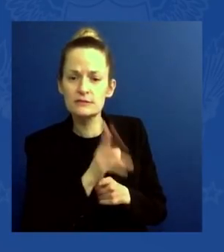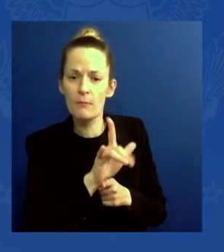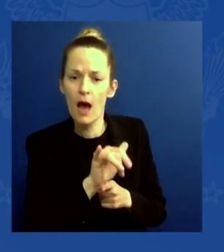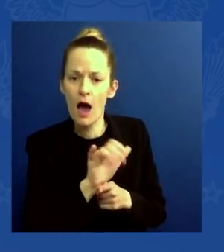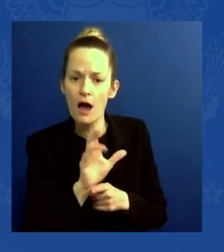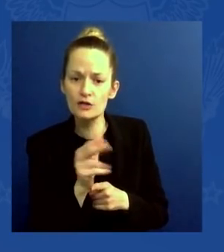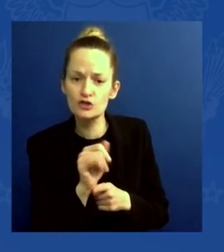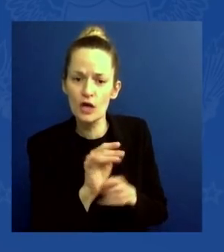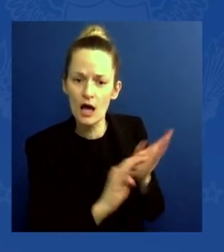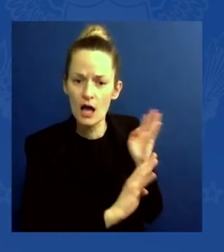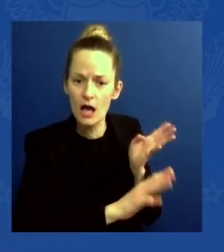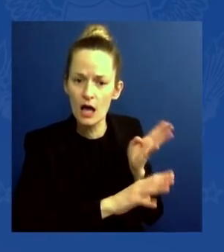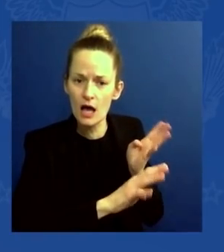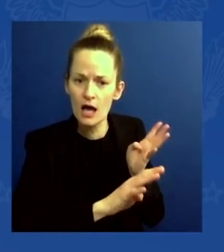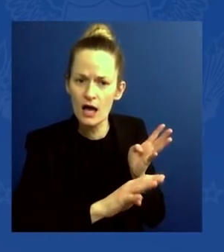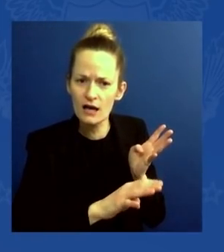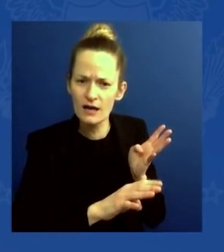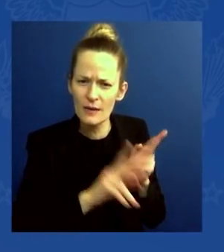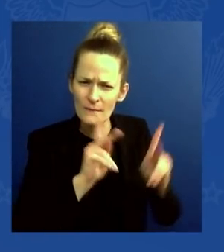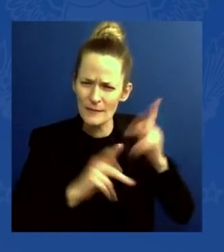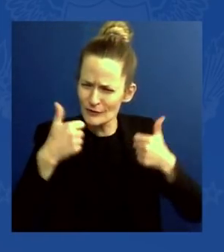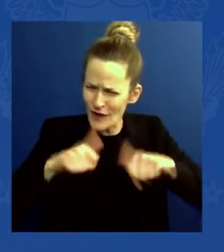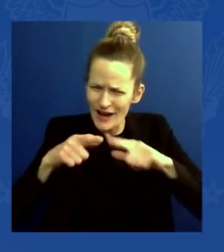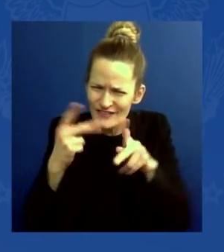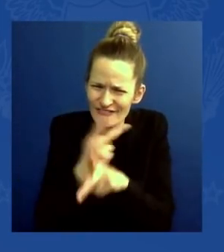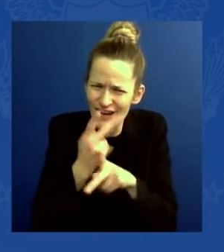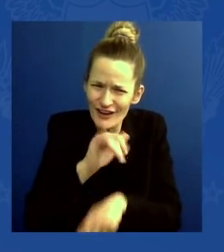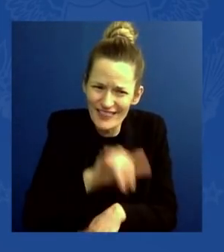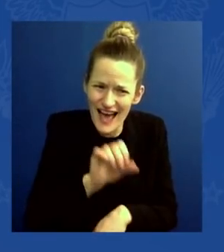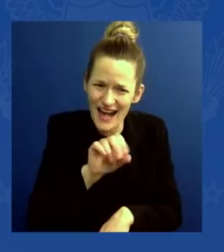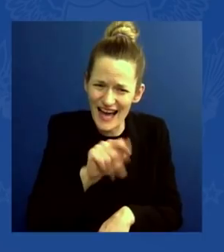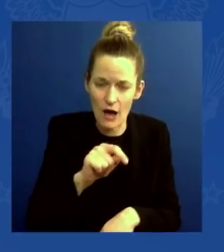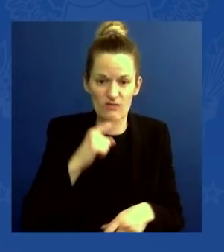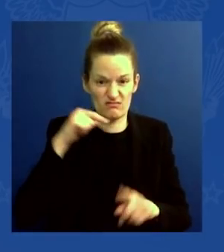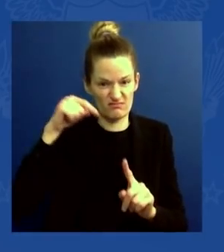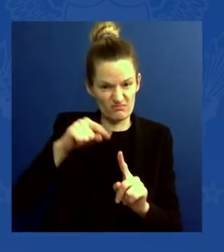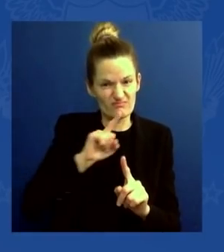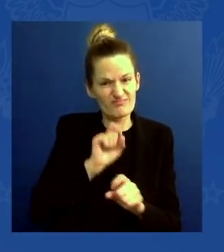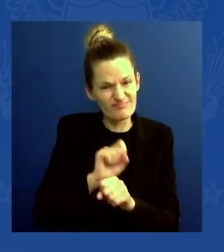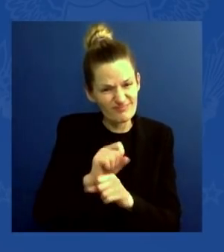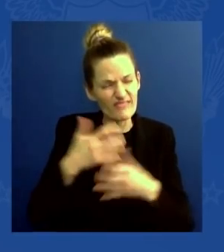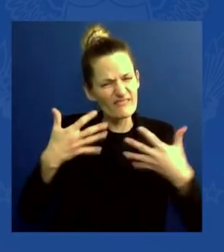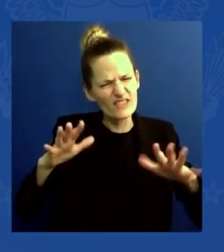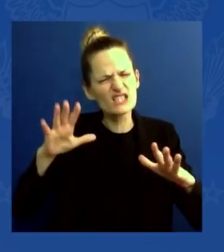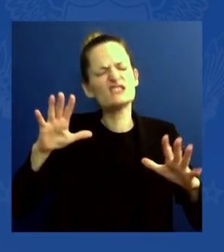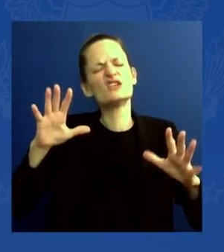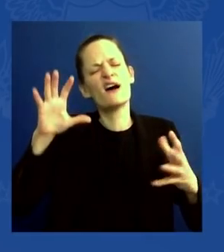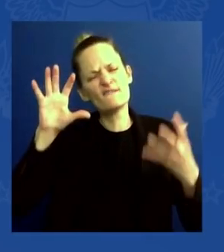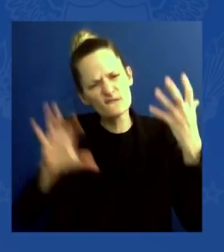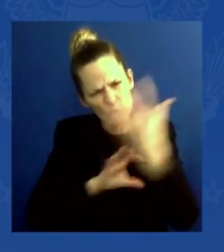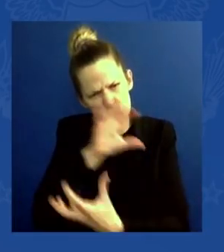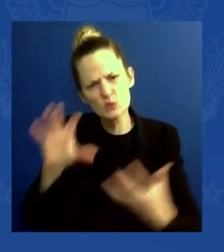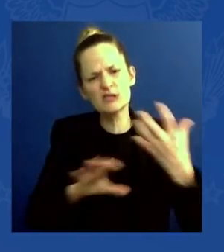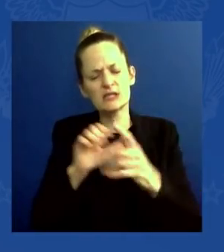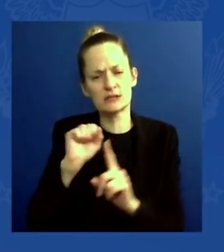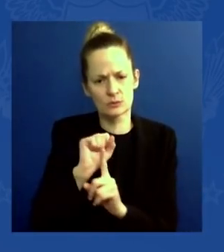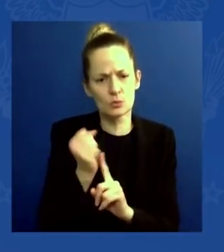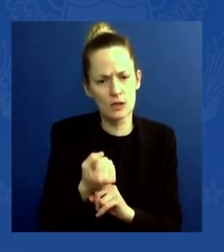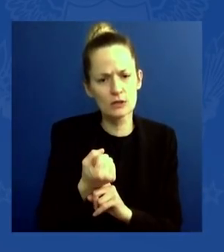This is a confusing time -- a confusing time. Think of all those children -- all those children